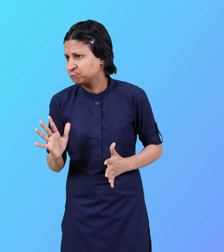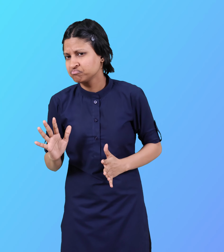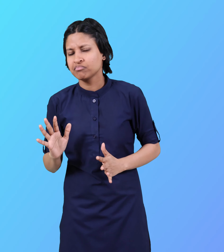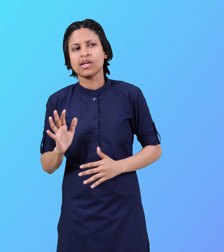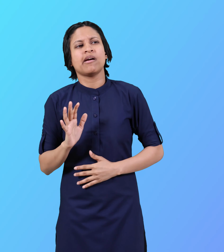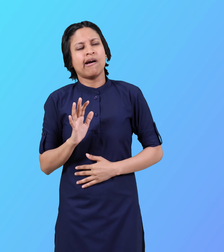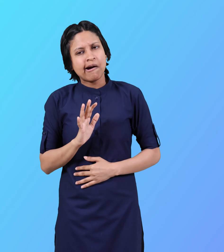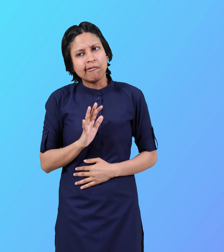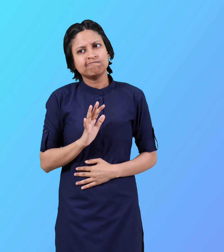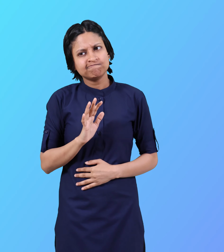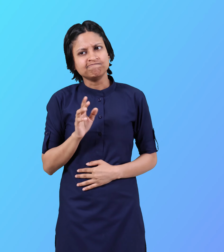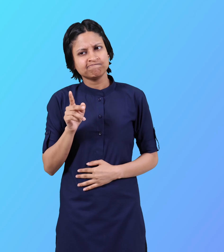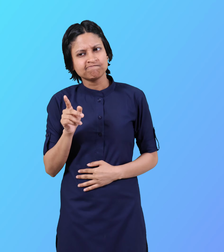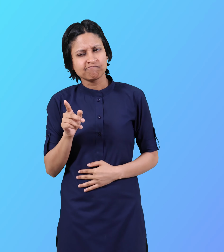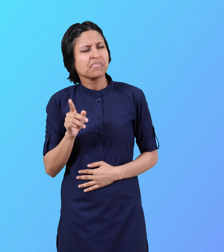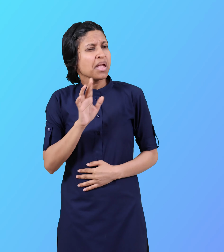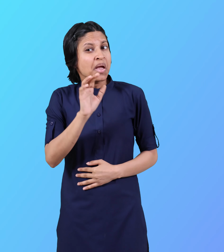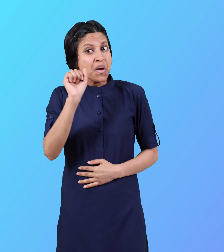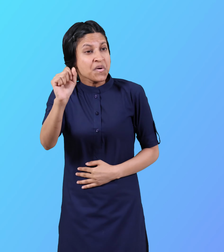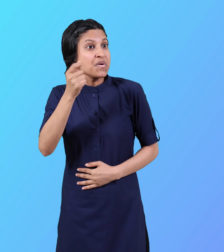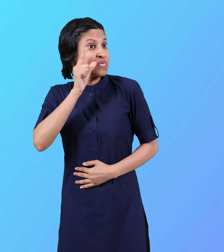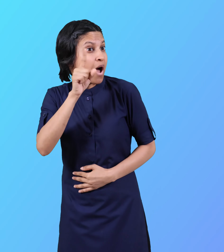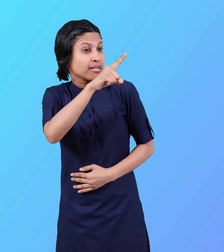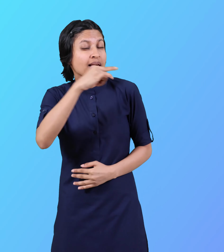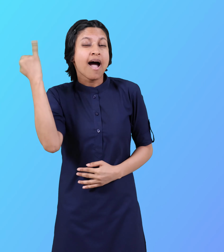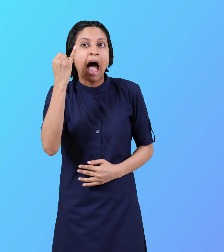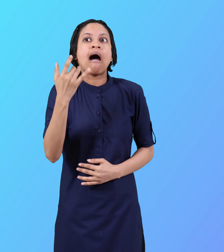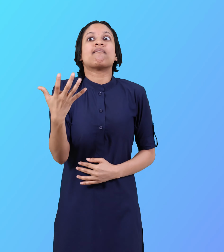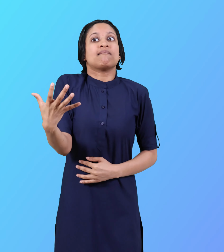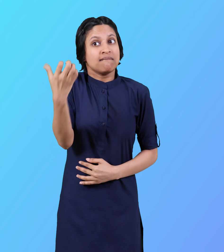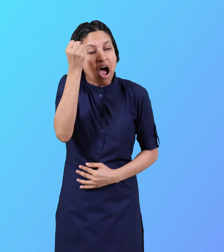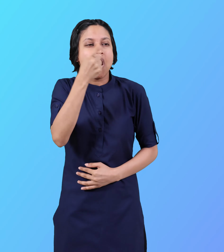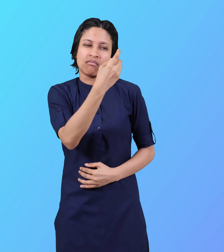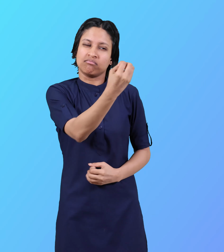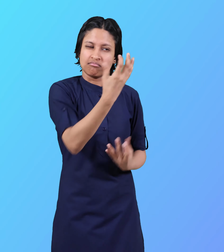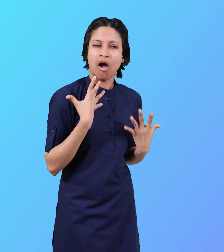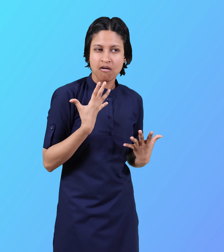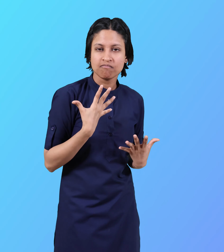King Saul said, “Find out who his father is.”